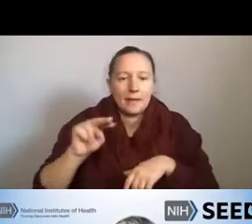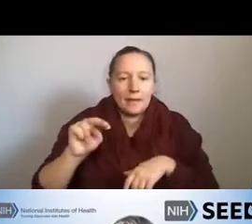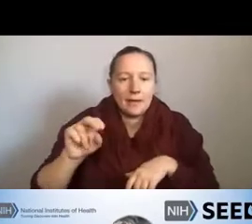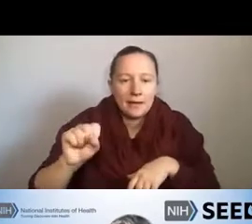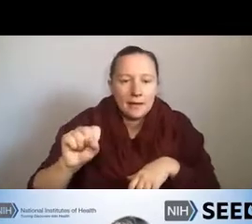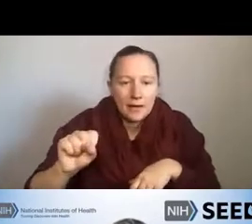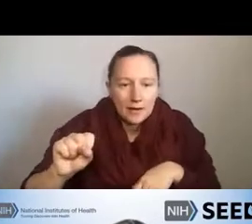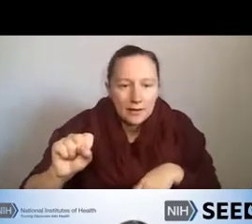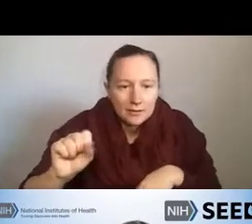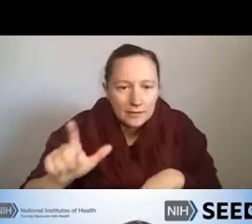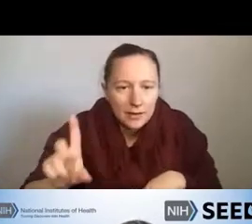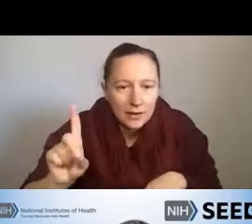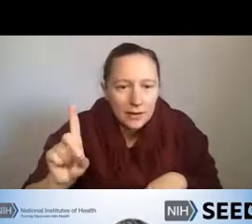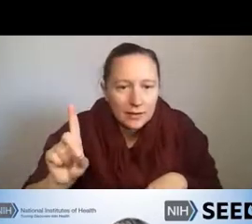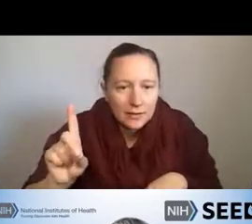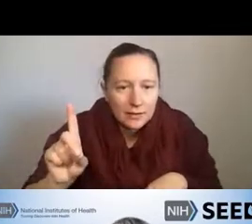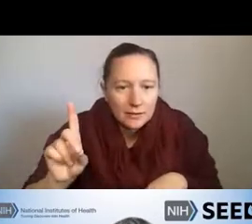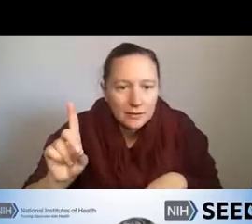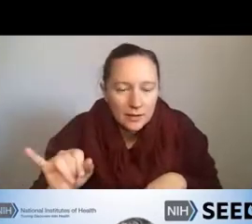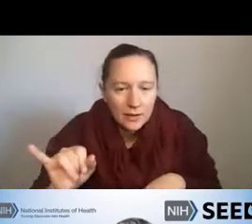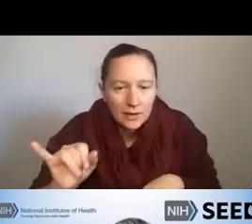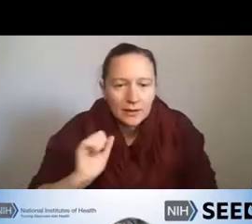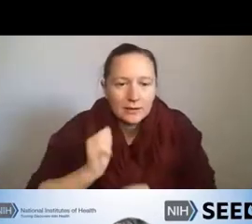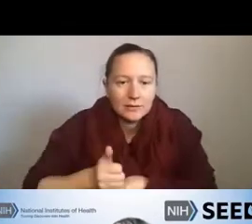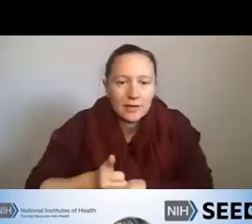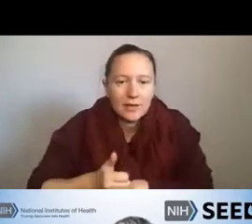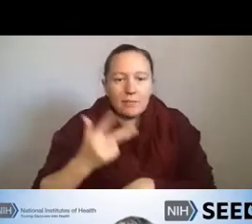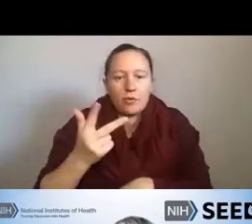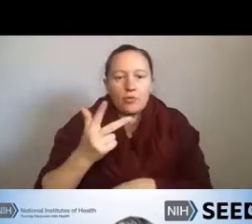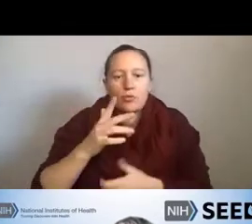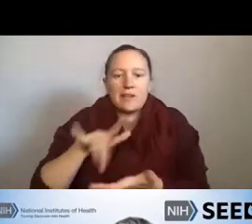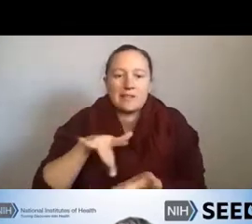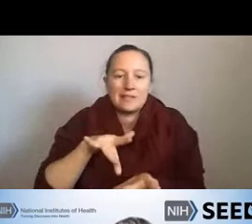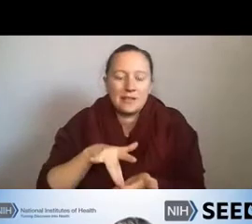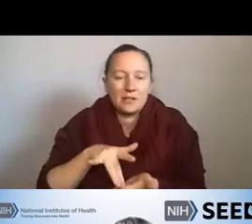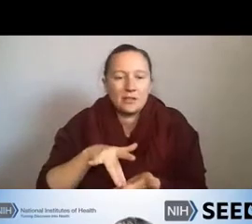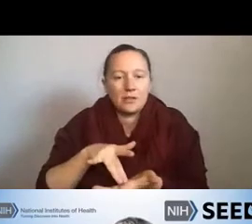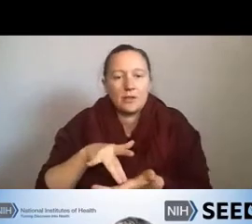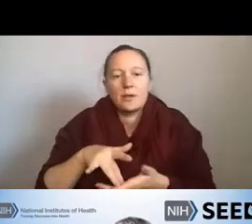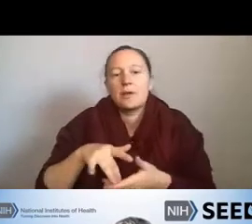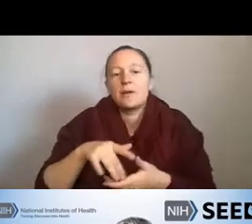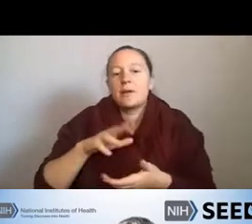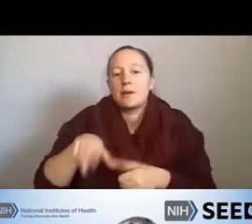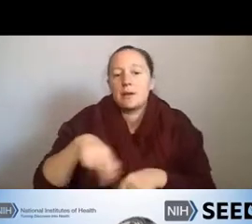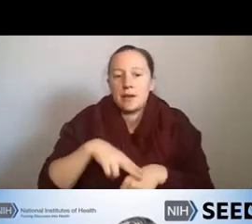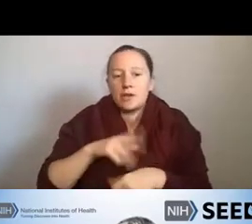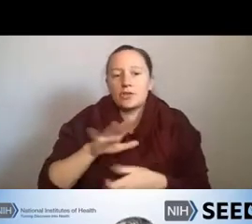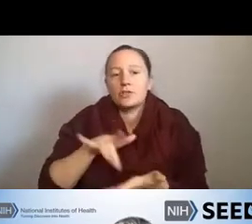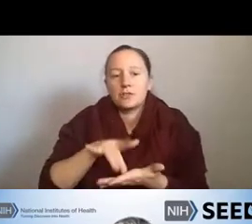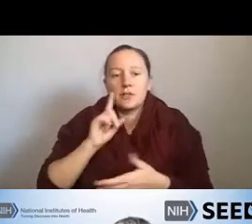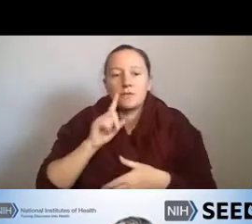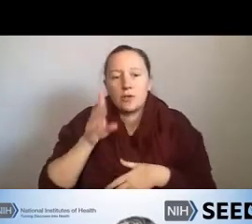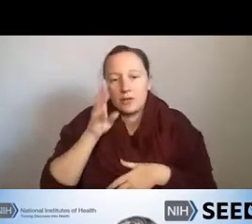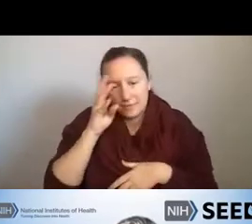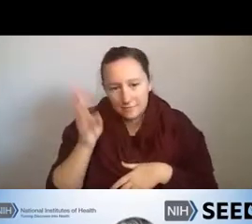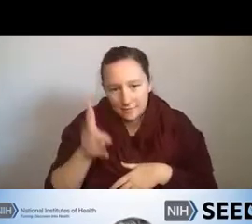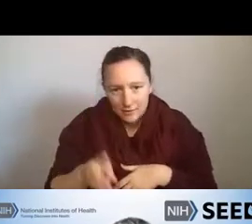created three centers called National Centers for Accelerated Innovation. The focus was on heart, lung, blood,